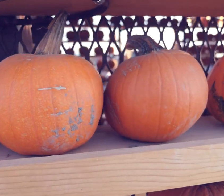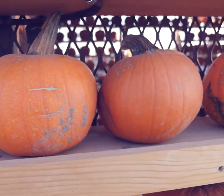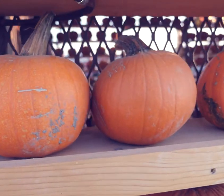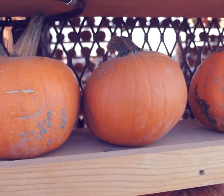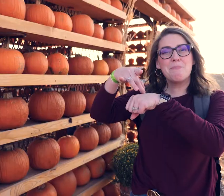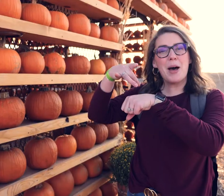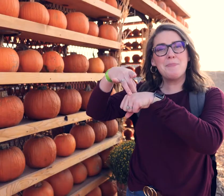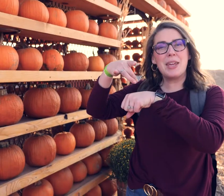APPLE APPLE